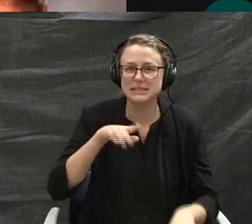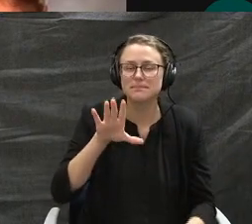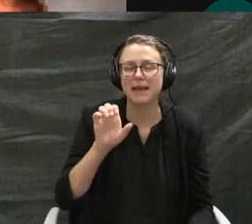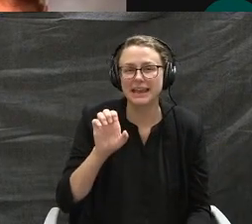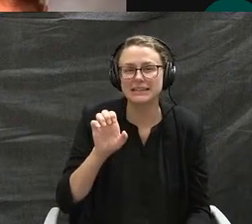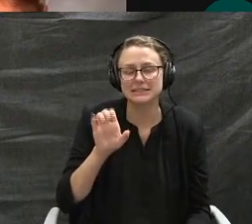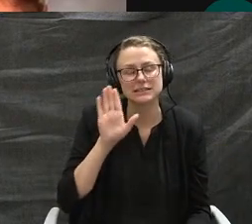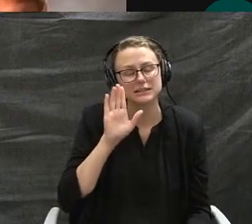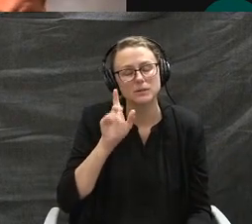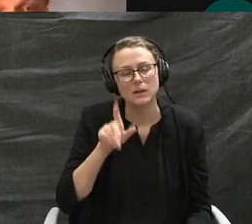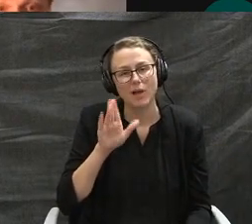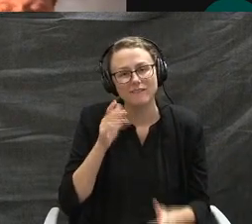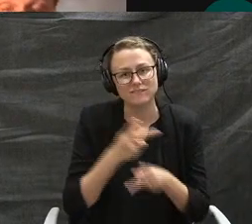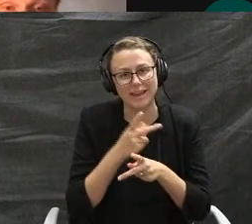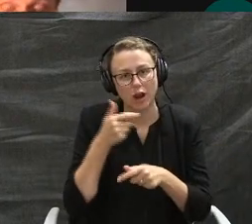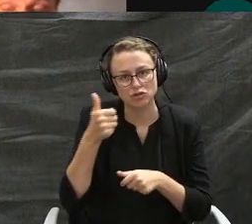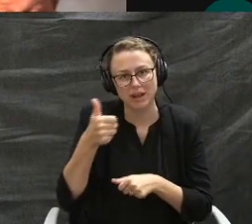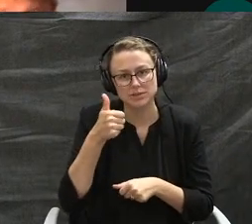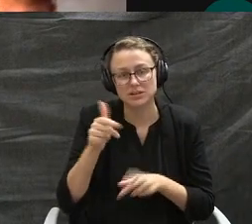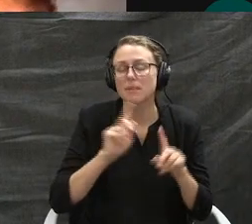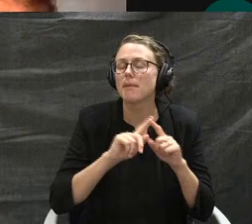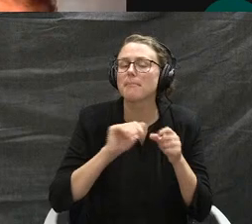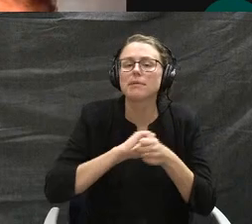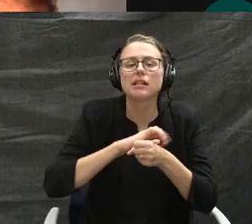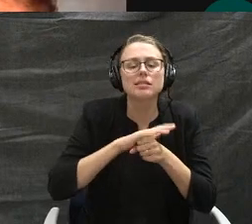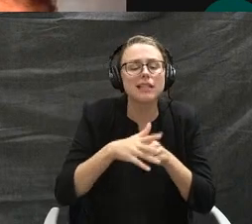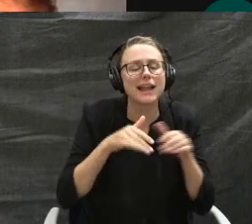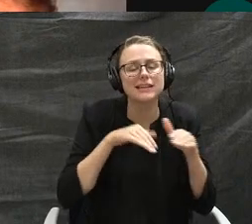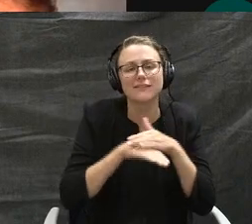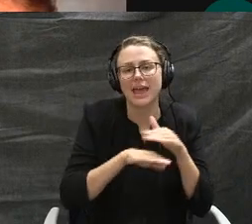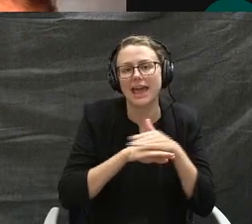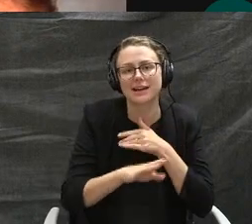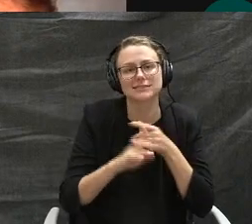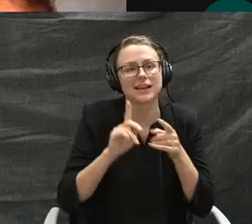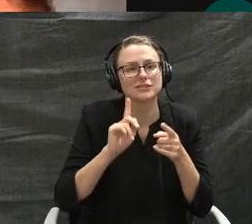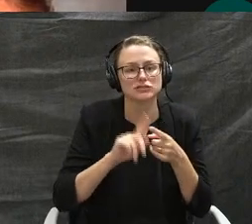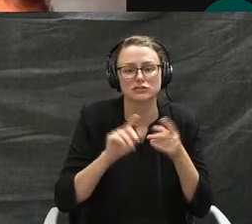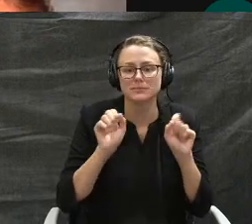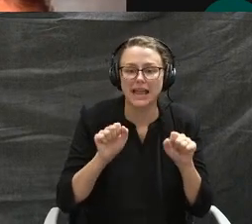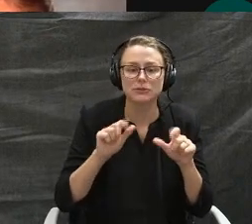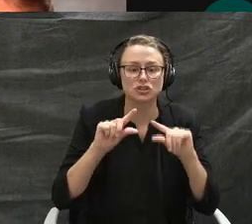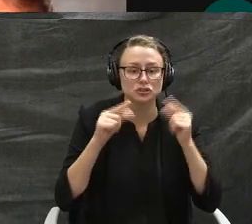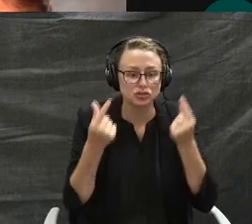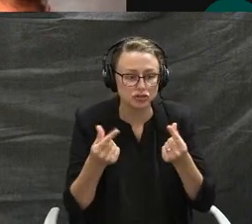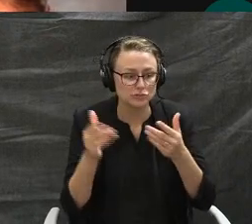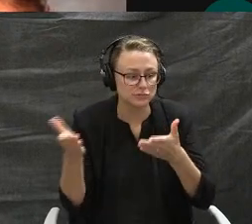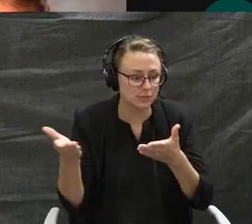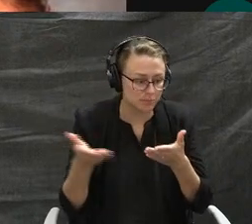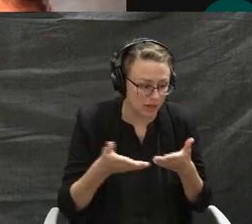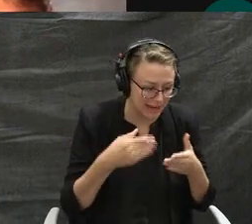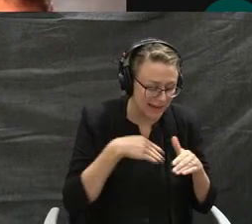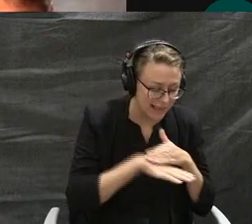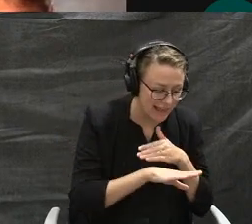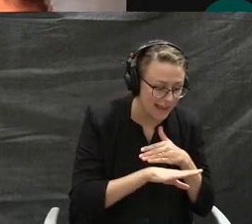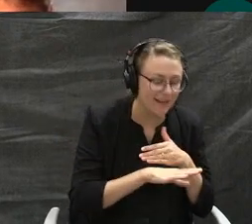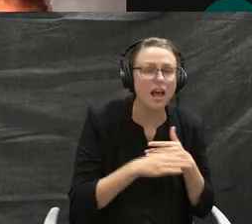that, but there's plenty of access to be able to get your standing. There also is an outdoor large outdoor patio off